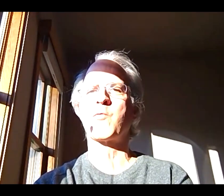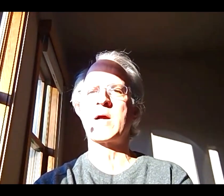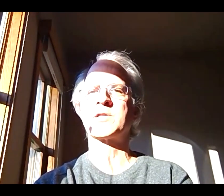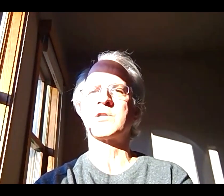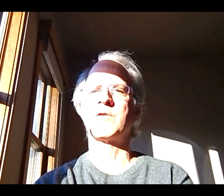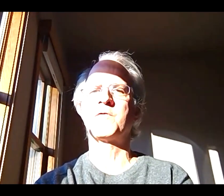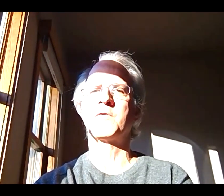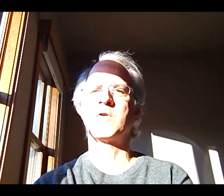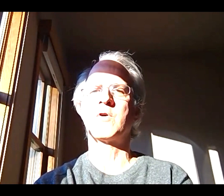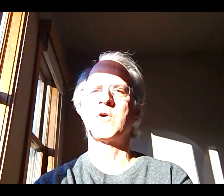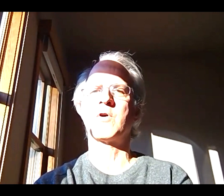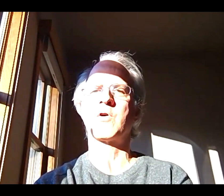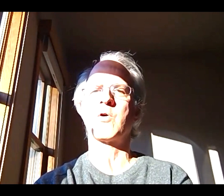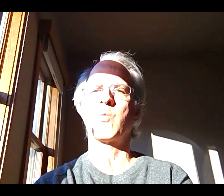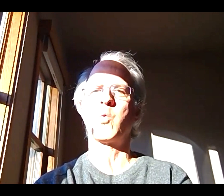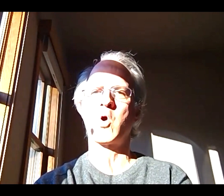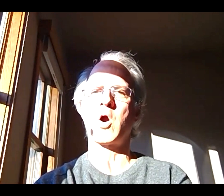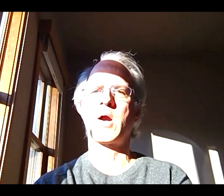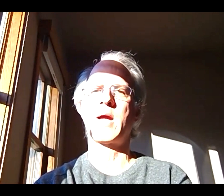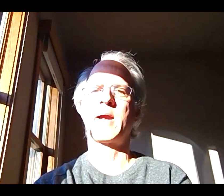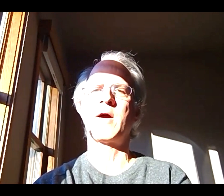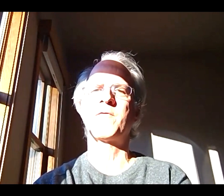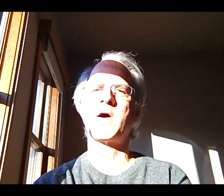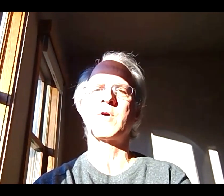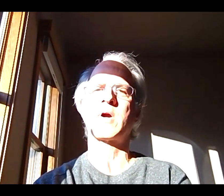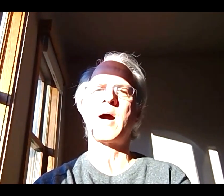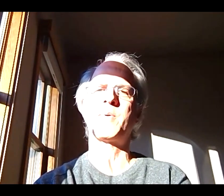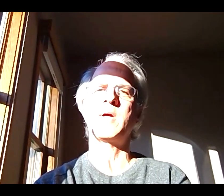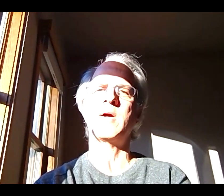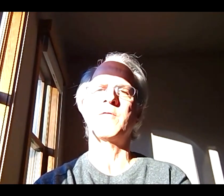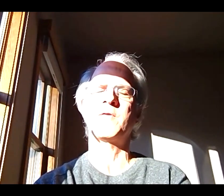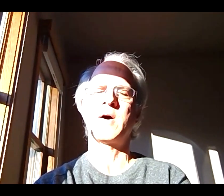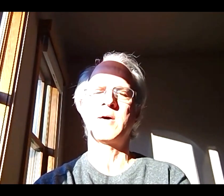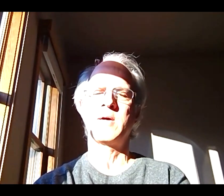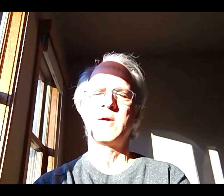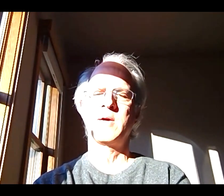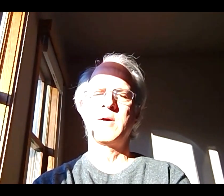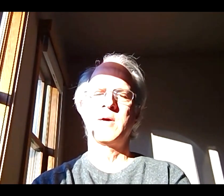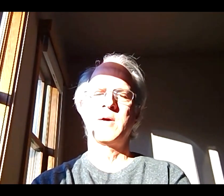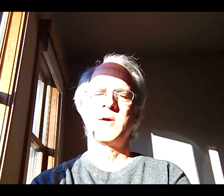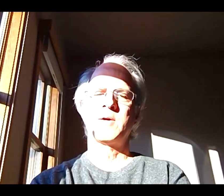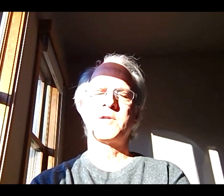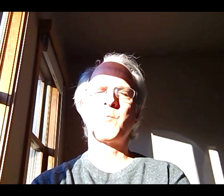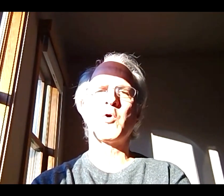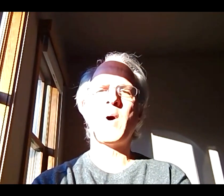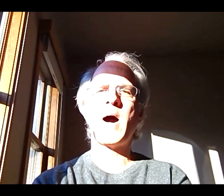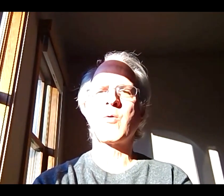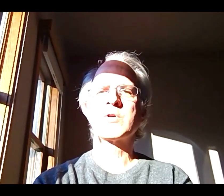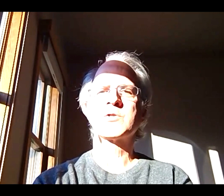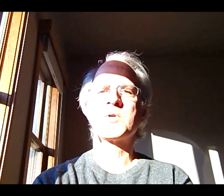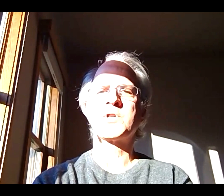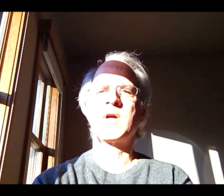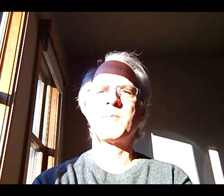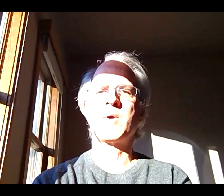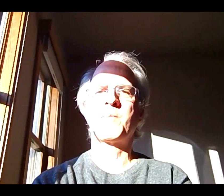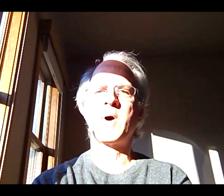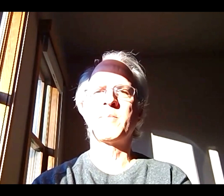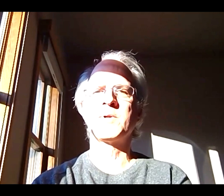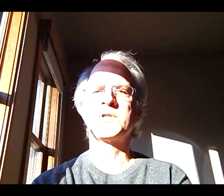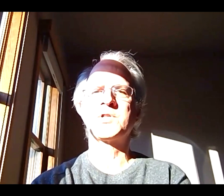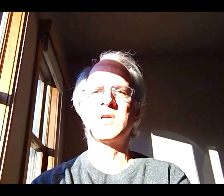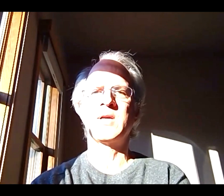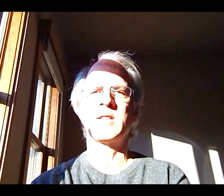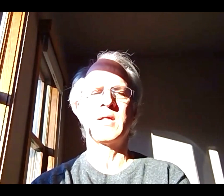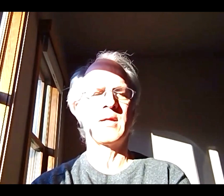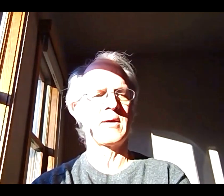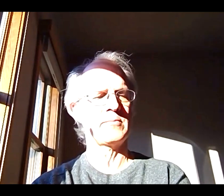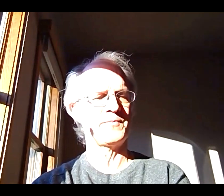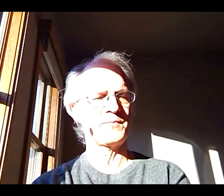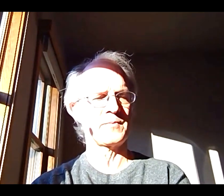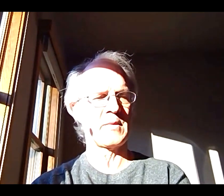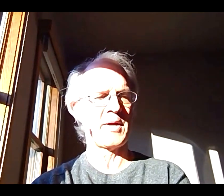the rest of her work and I found a copy of 'Temporal Powers', which had been published in,